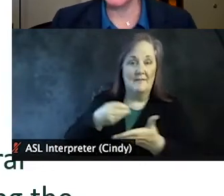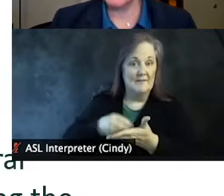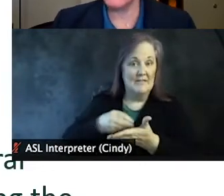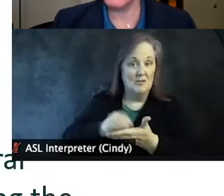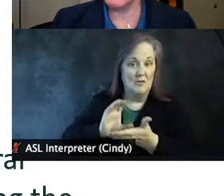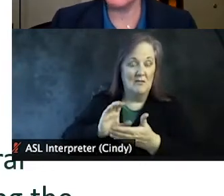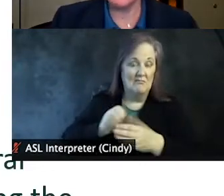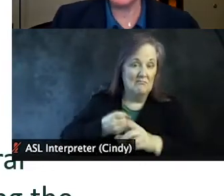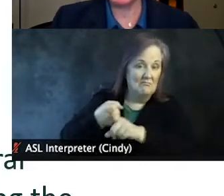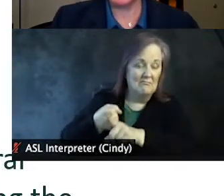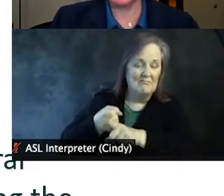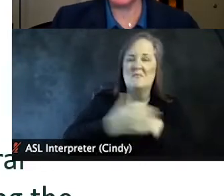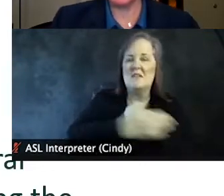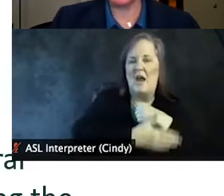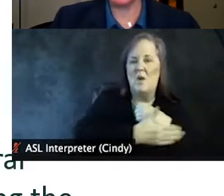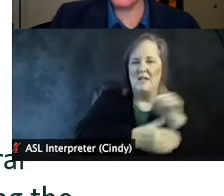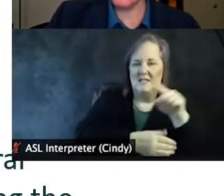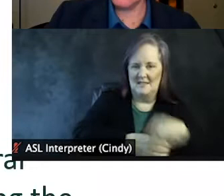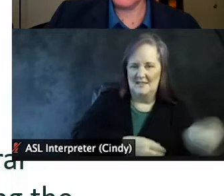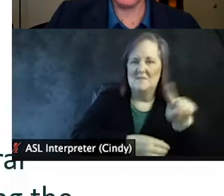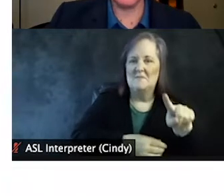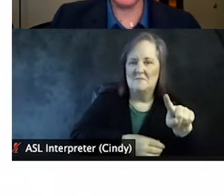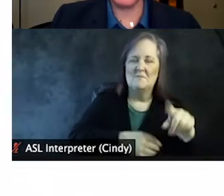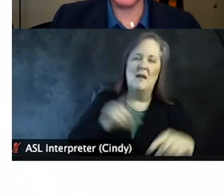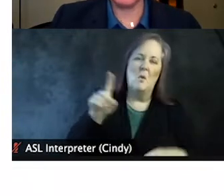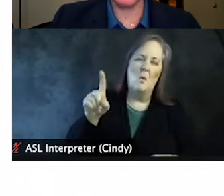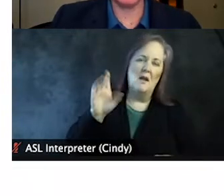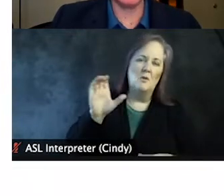So we will go through the details on this one.